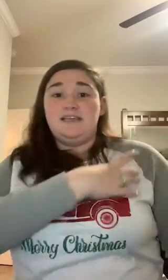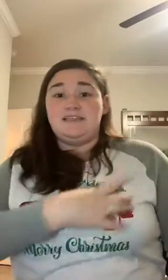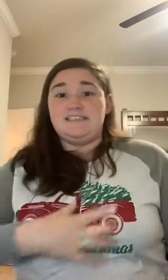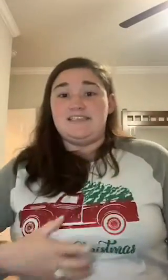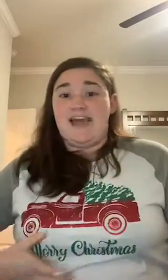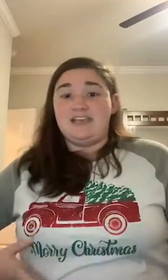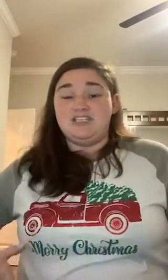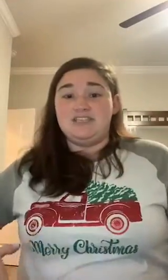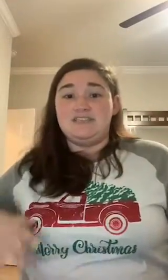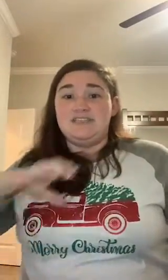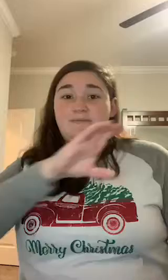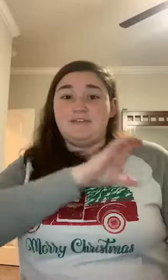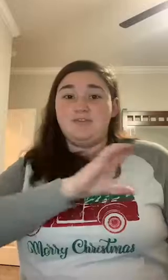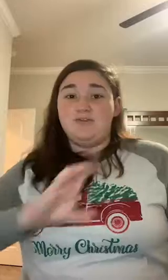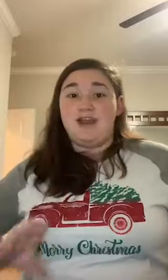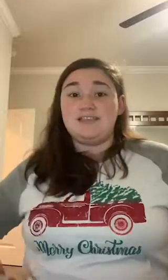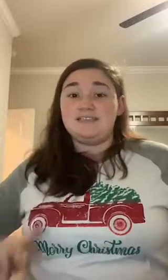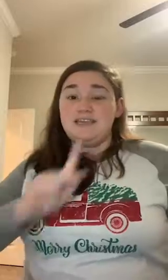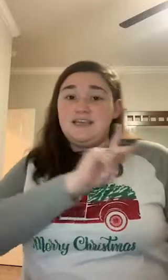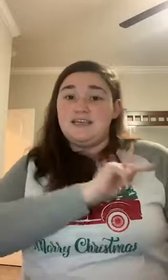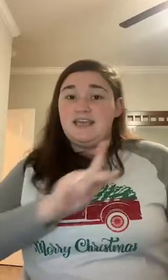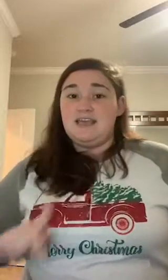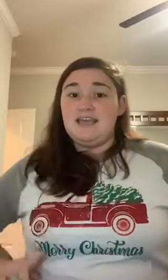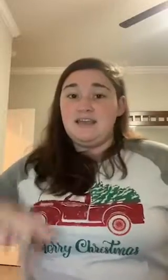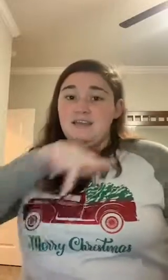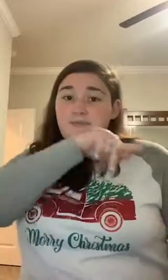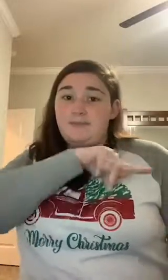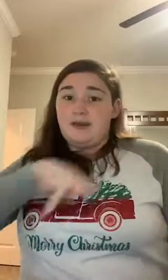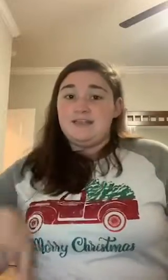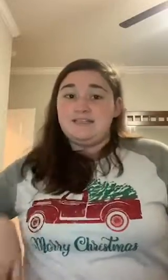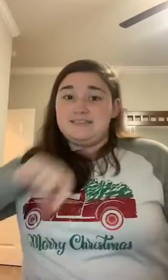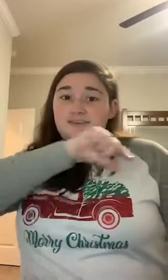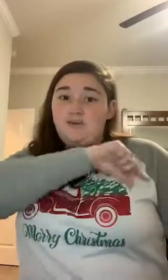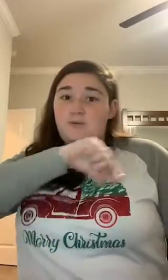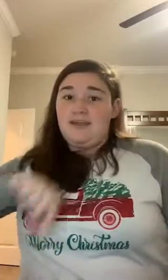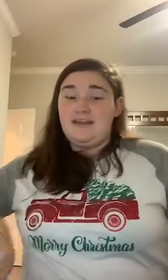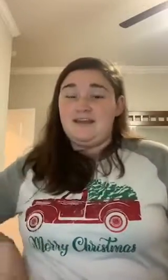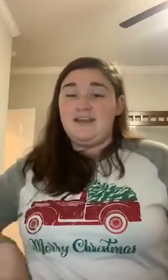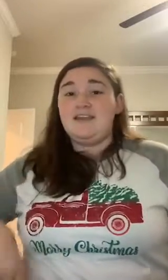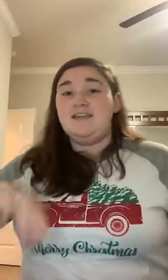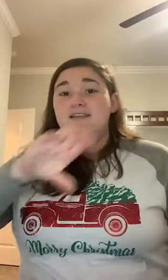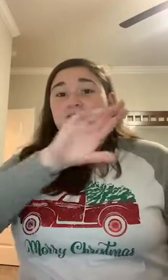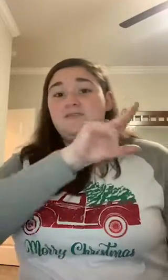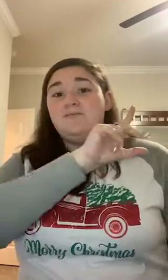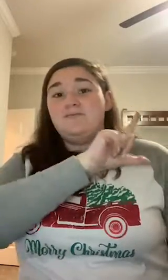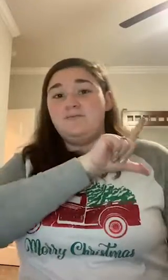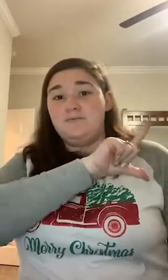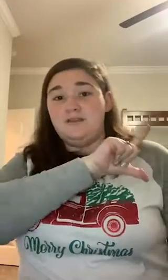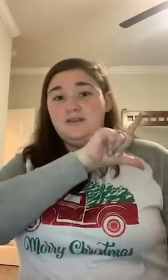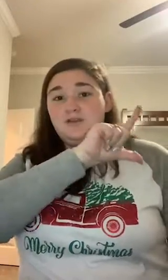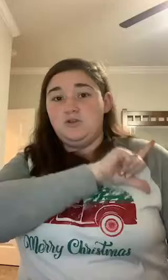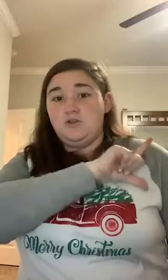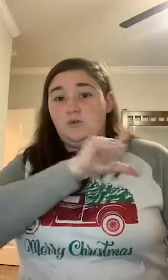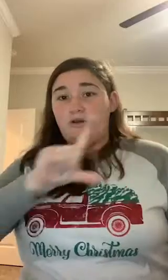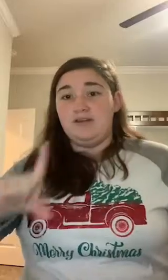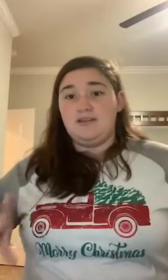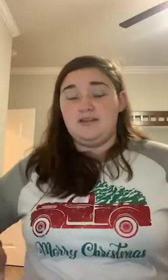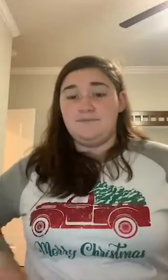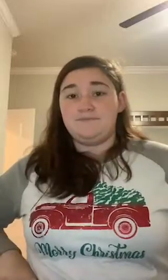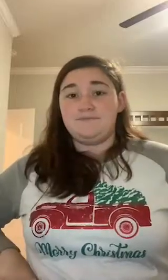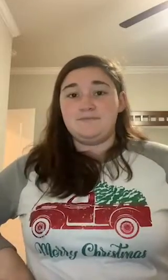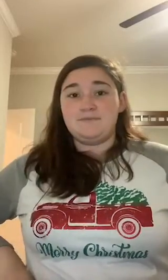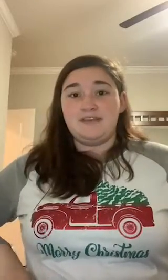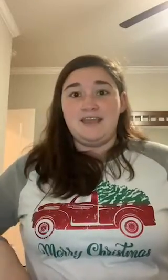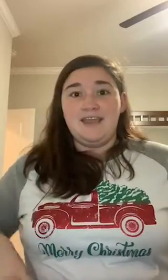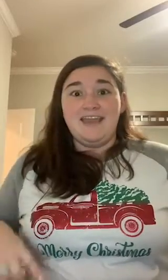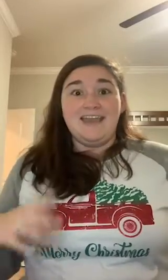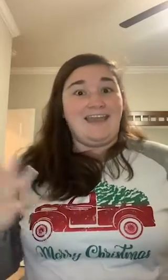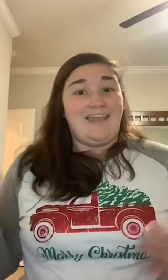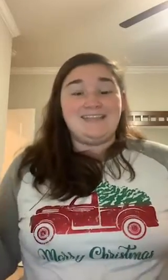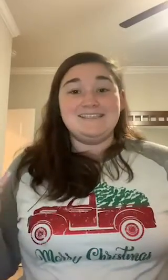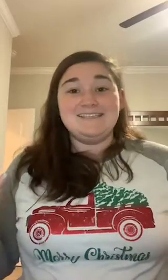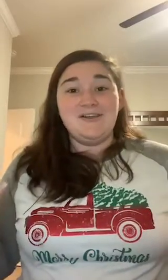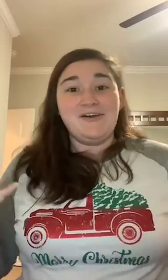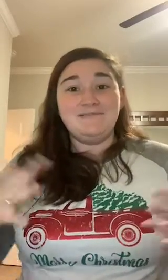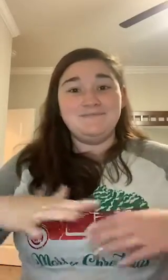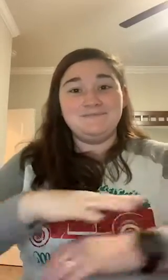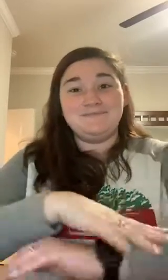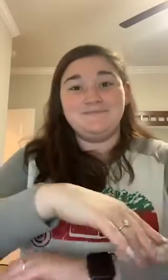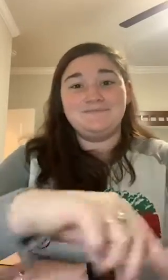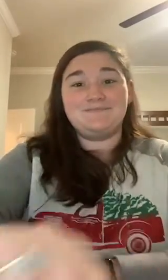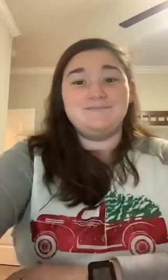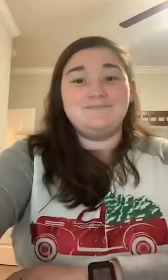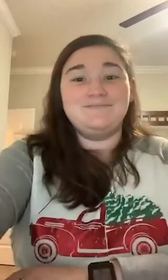a sash this is the same as Christ, king, prince, queen. so lord. and that's the song